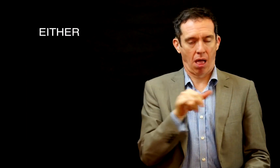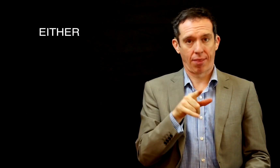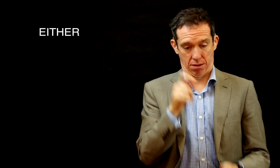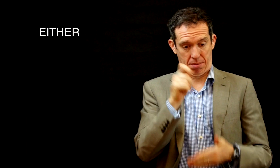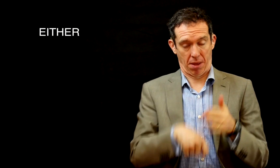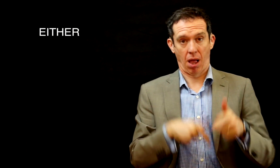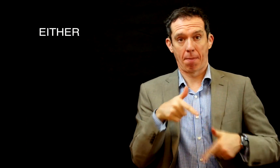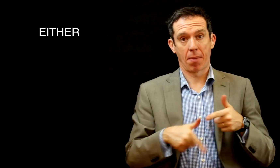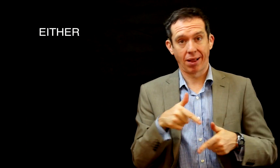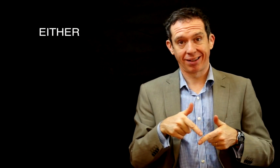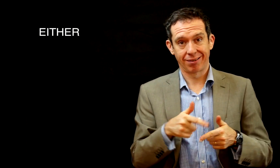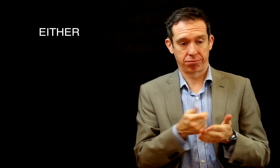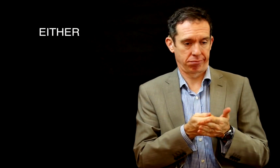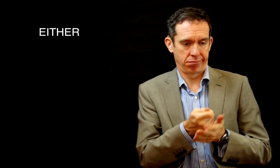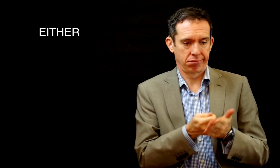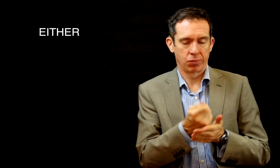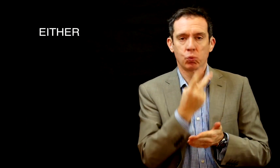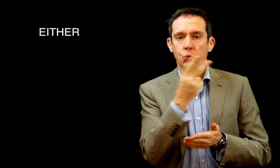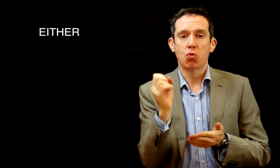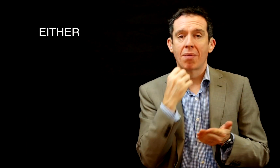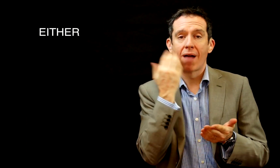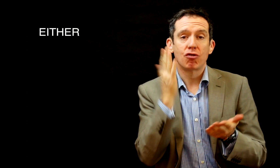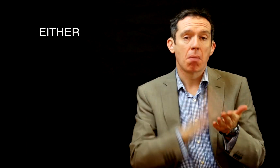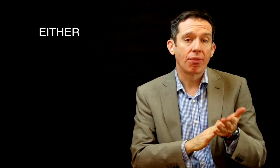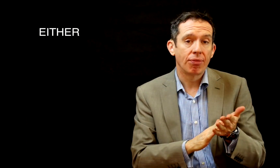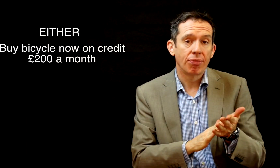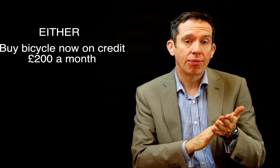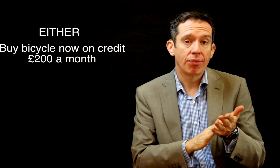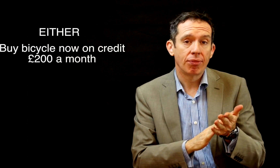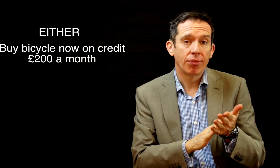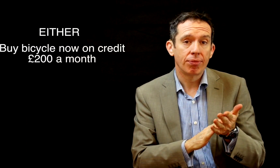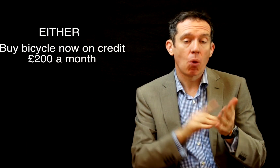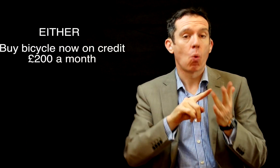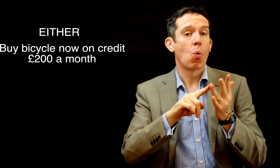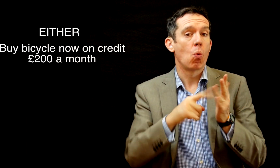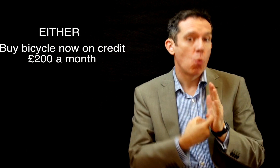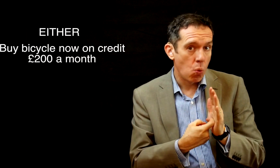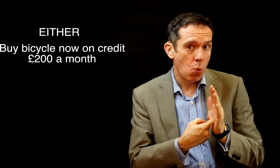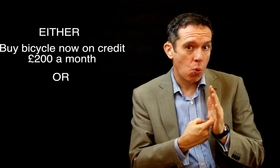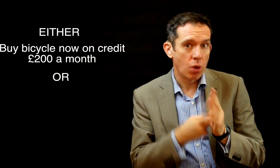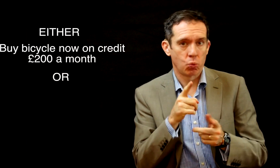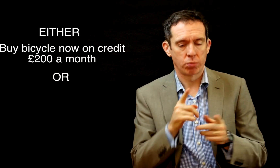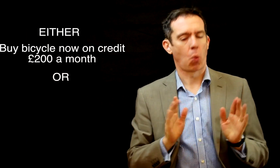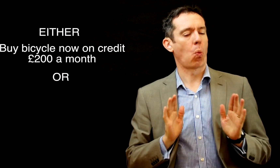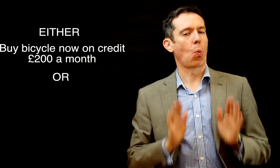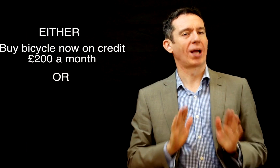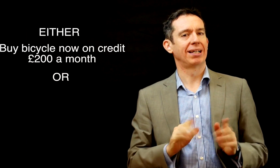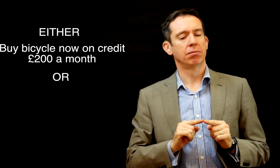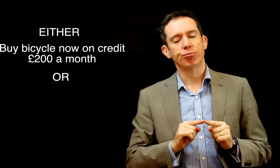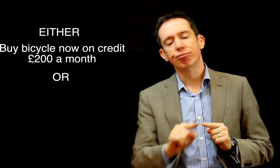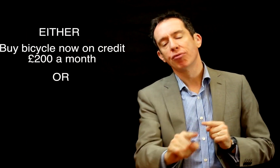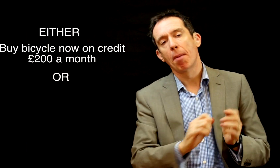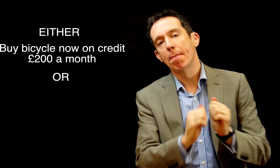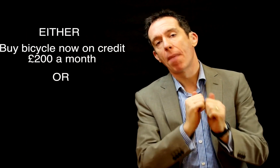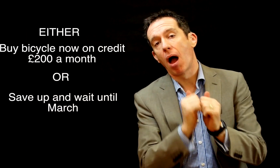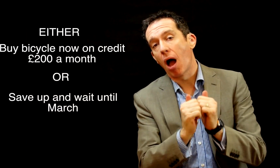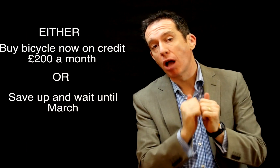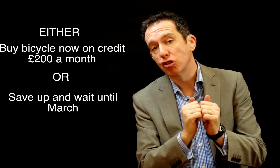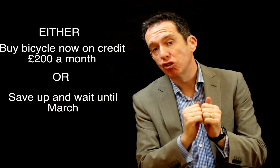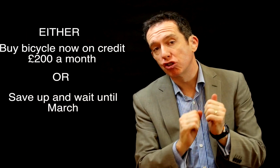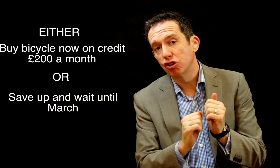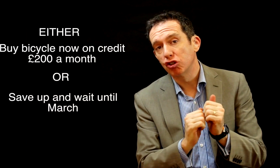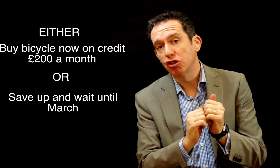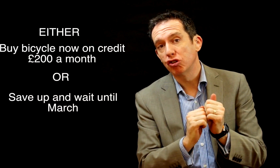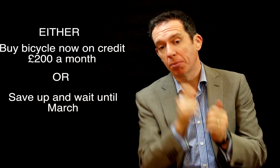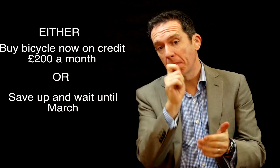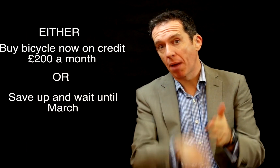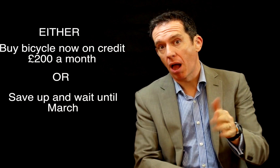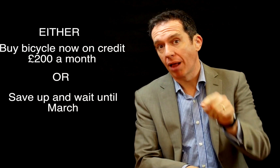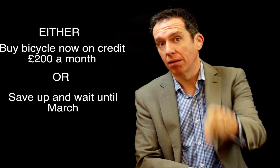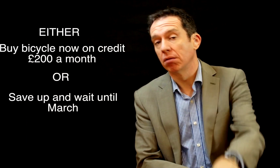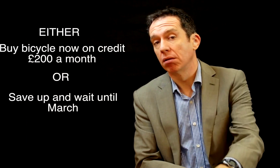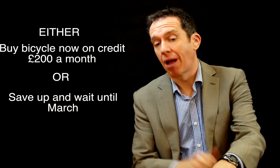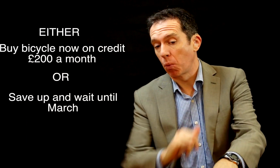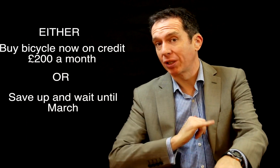In January you either buy a bicycle now on credit for £200 a month or you wait until March and buy it then.